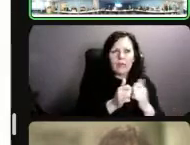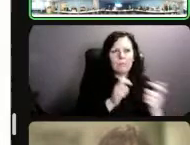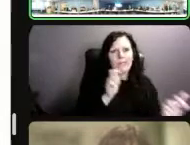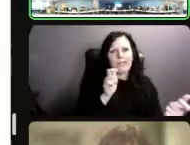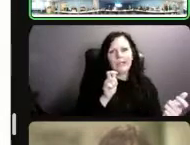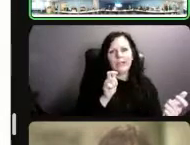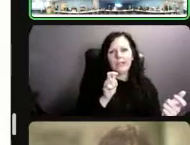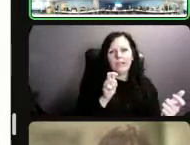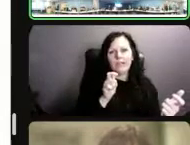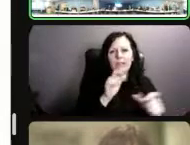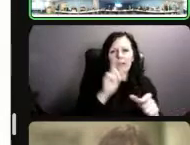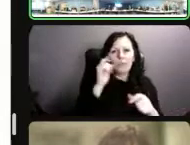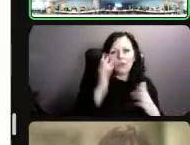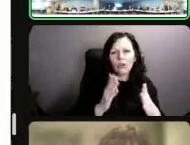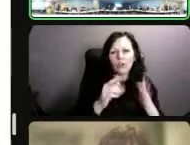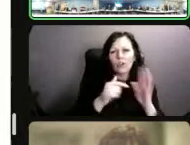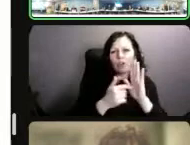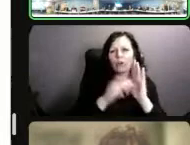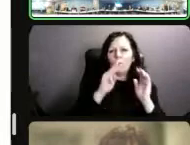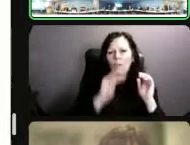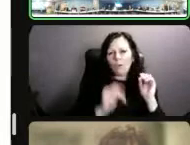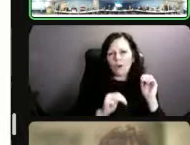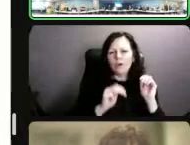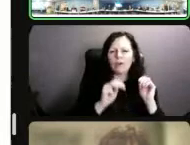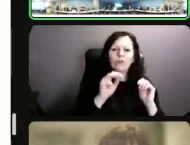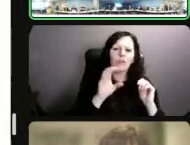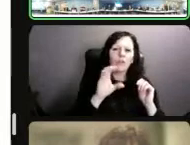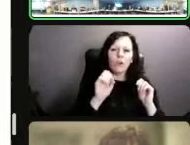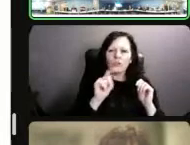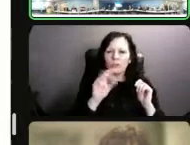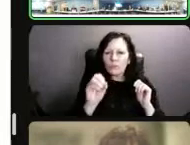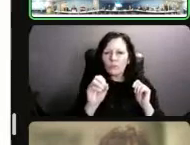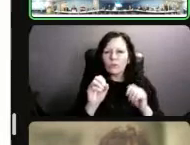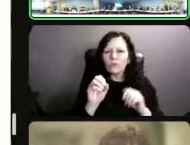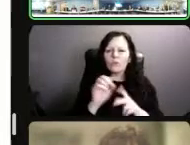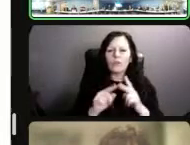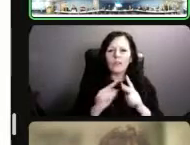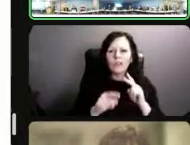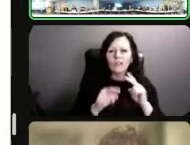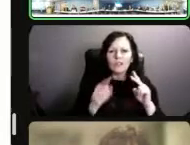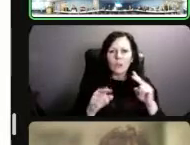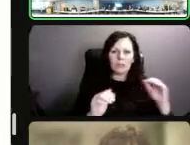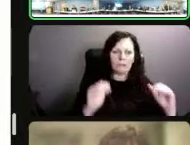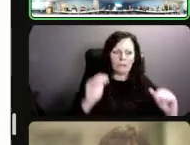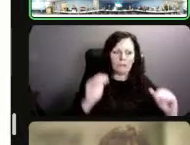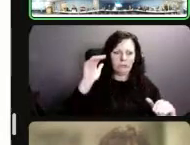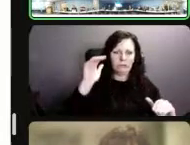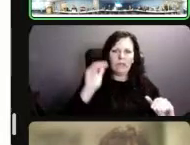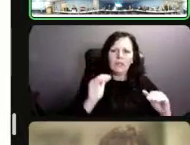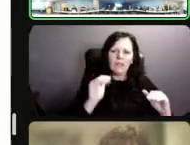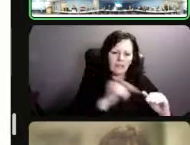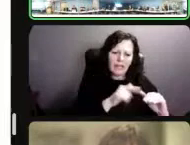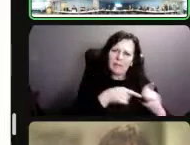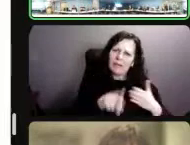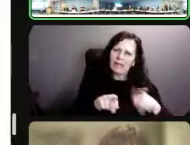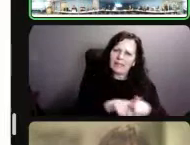AND AROUND THE CLOCK IT'S